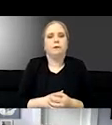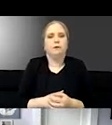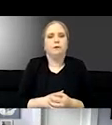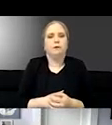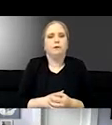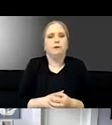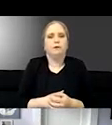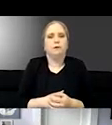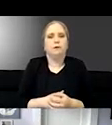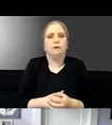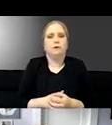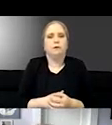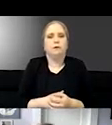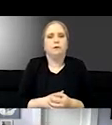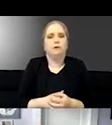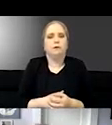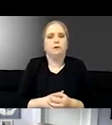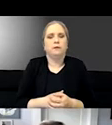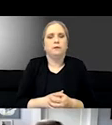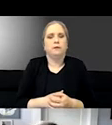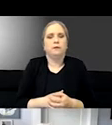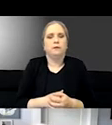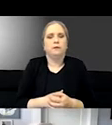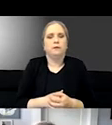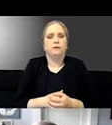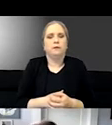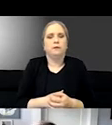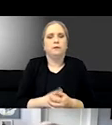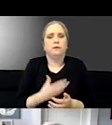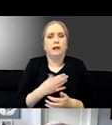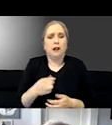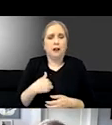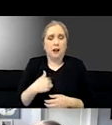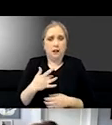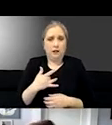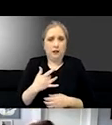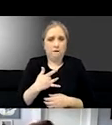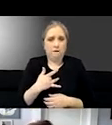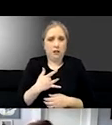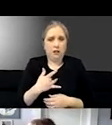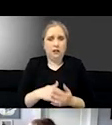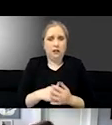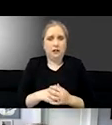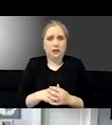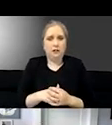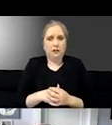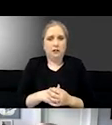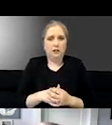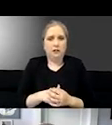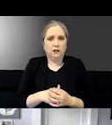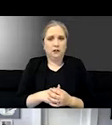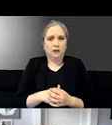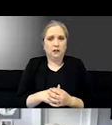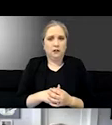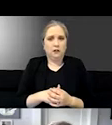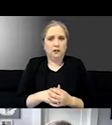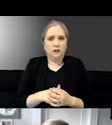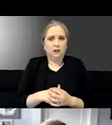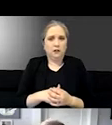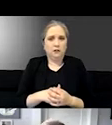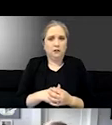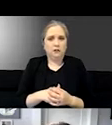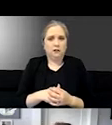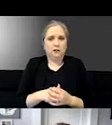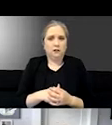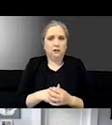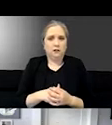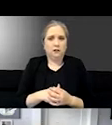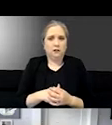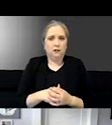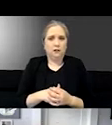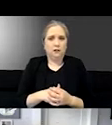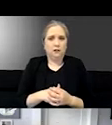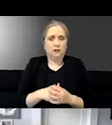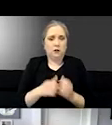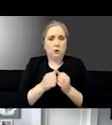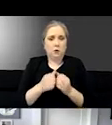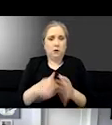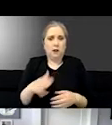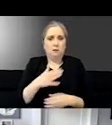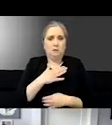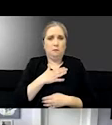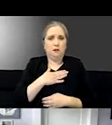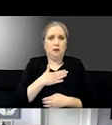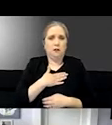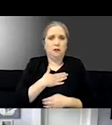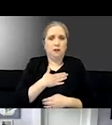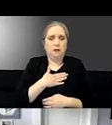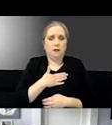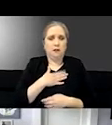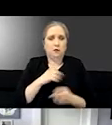I know that without my friends and good people, I would have been screwed.